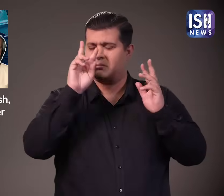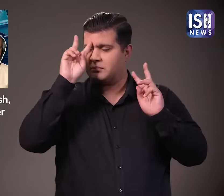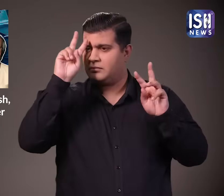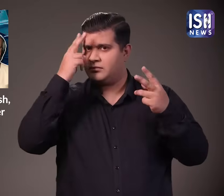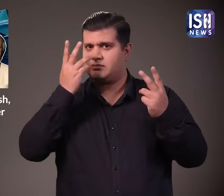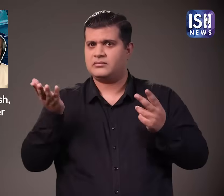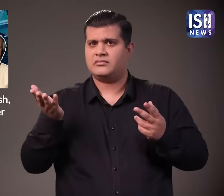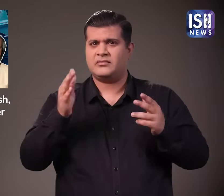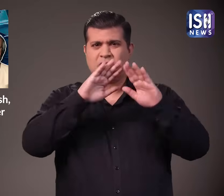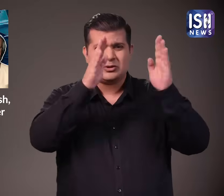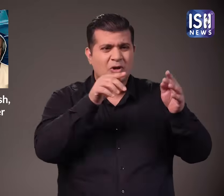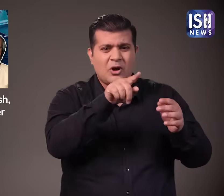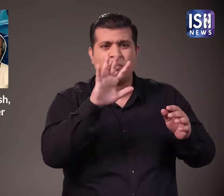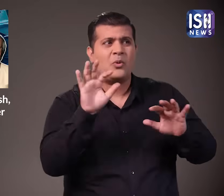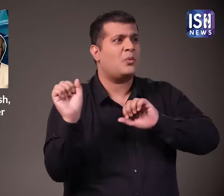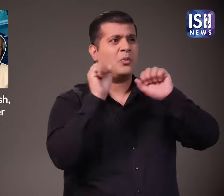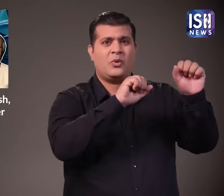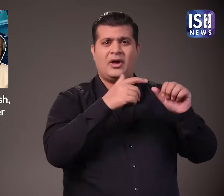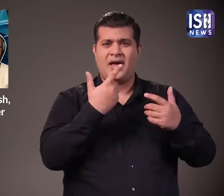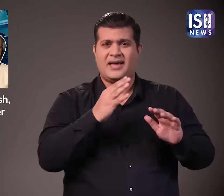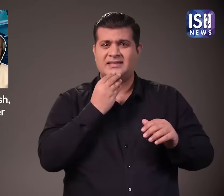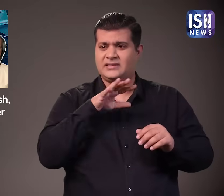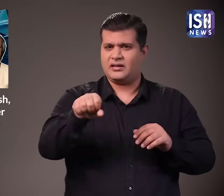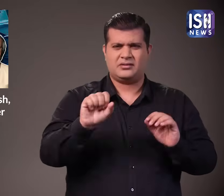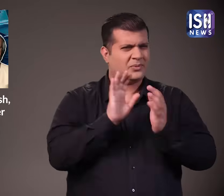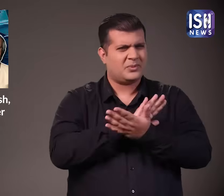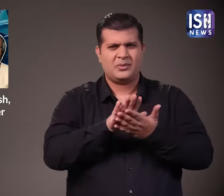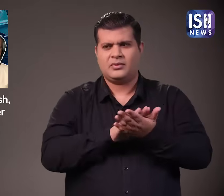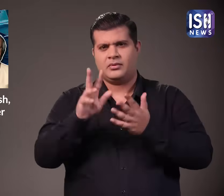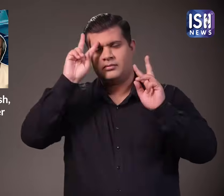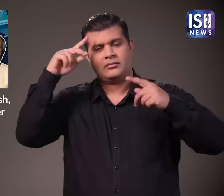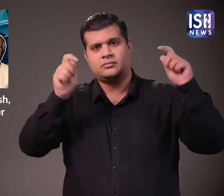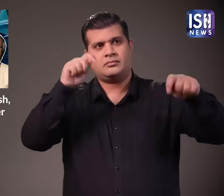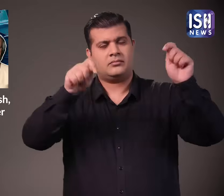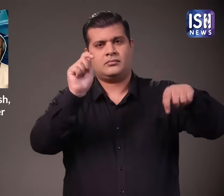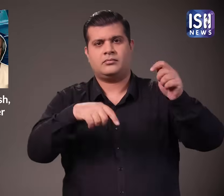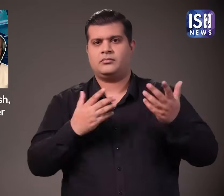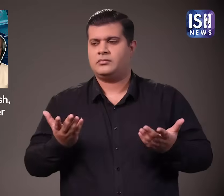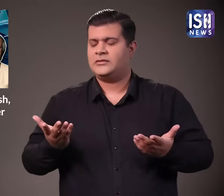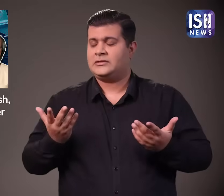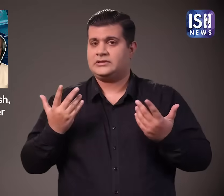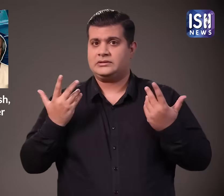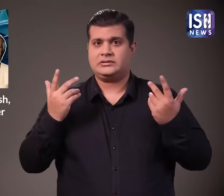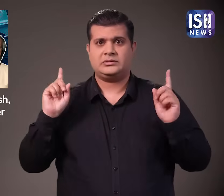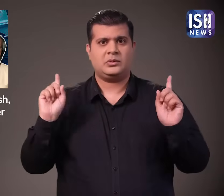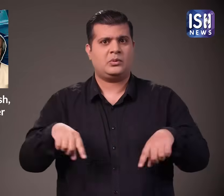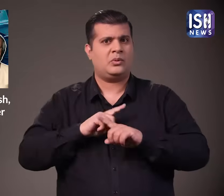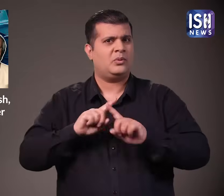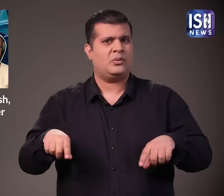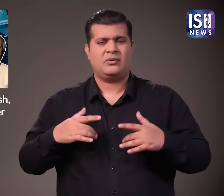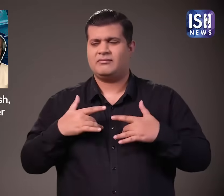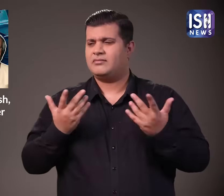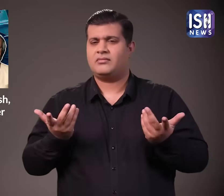In reality none of these brands are associated with Israel, still they damaged the stores. This was inappropriate.